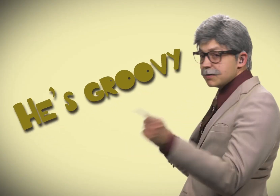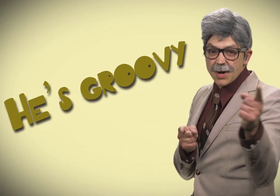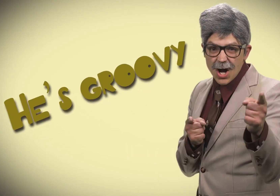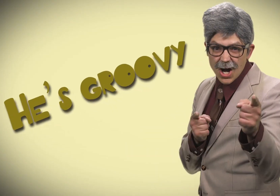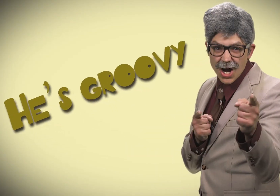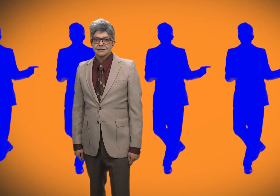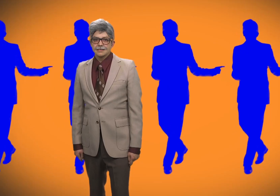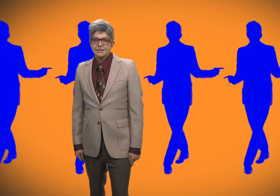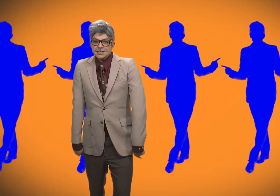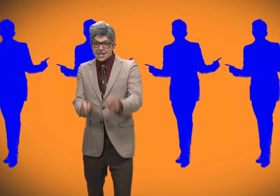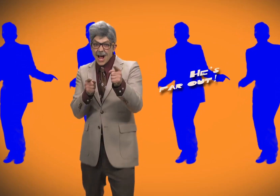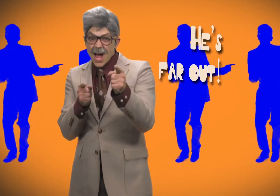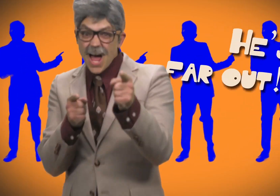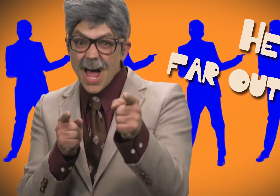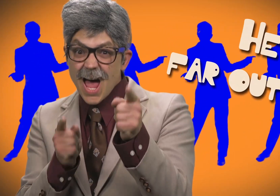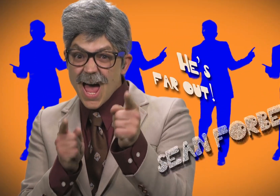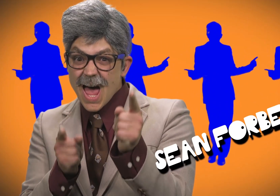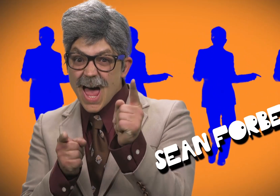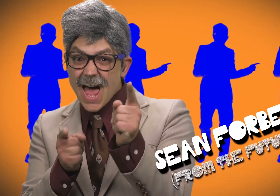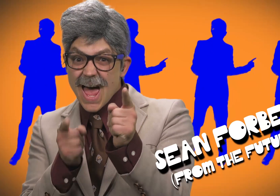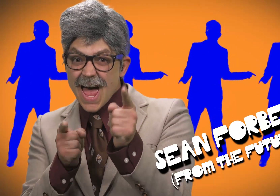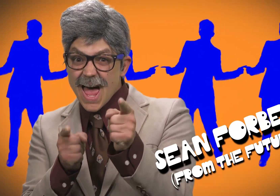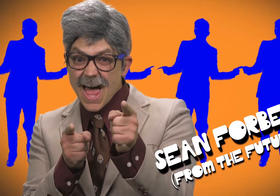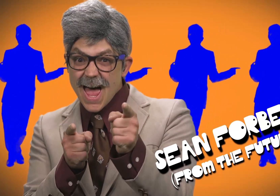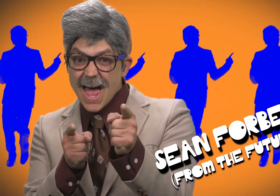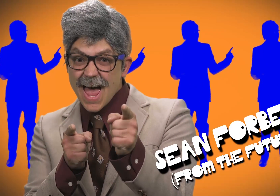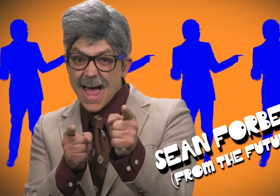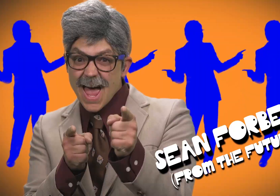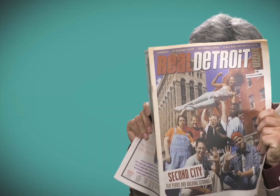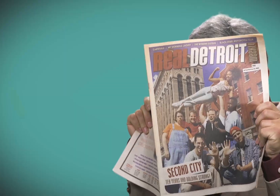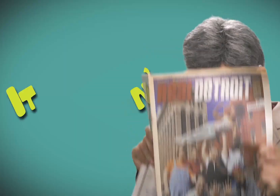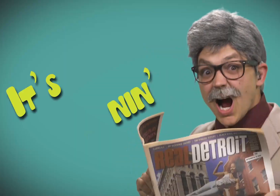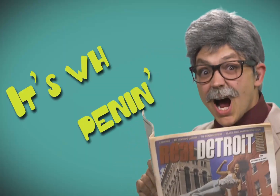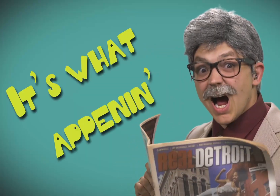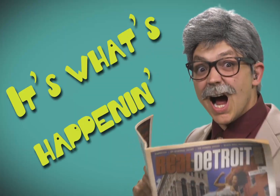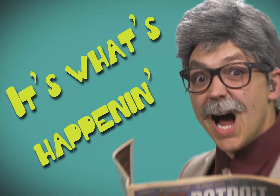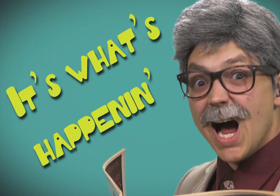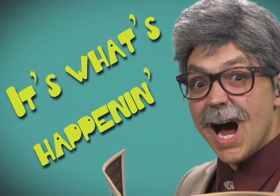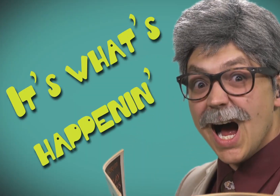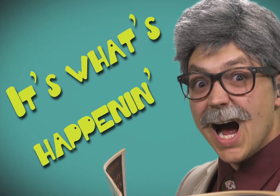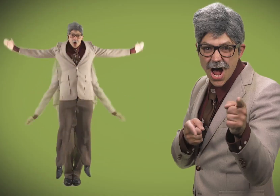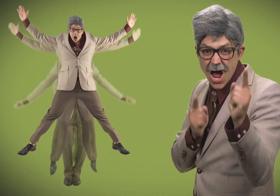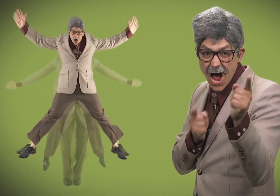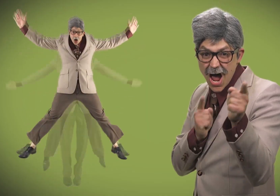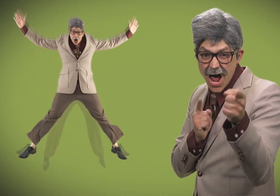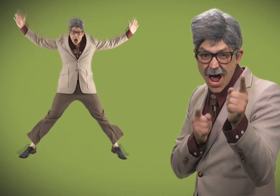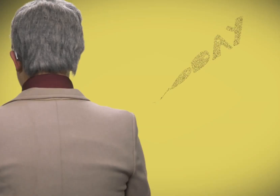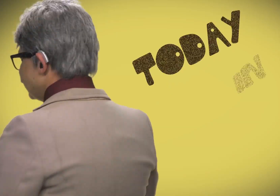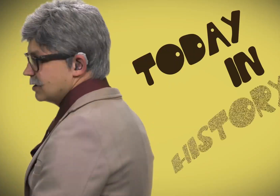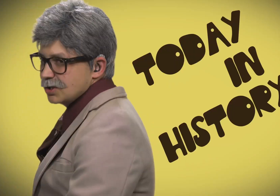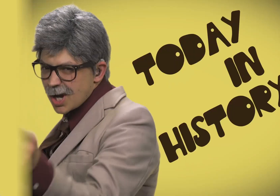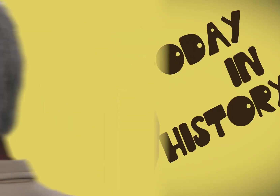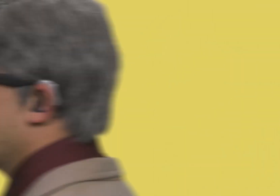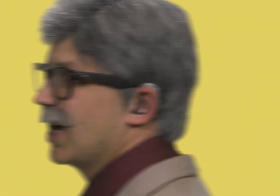He's groovy, He's far out! He's Sean Forbes from The Future! It's what's happenin' It's... Today in History!